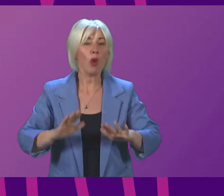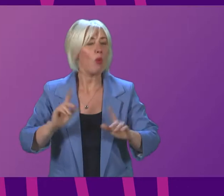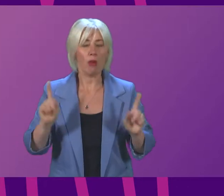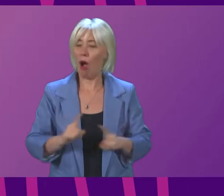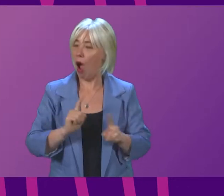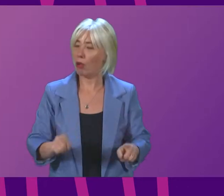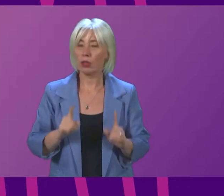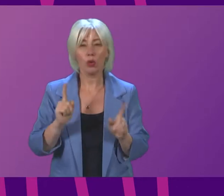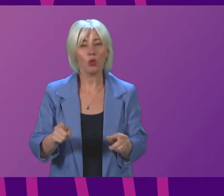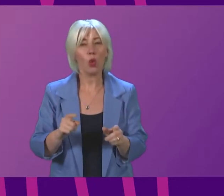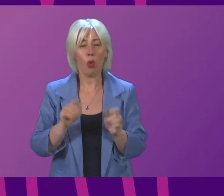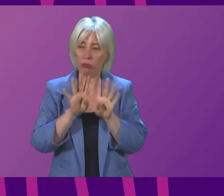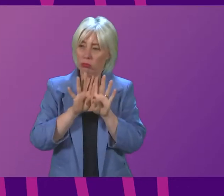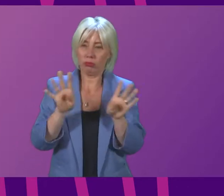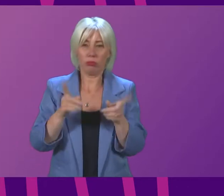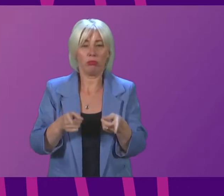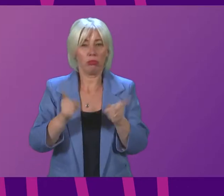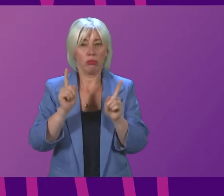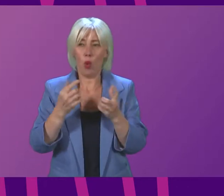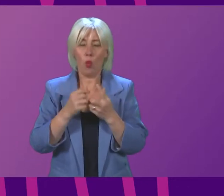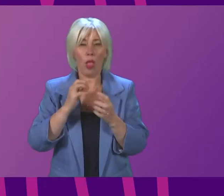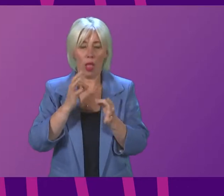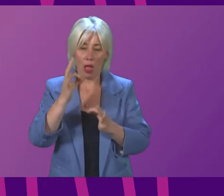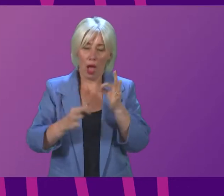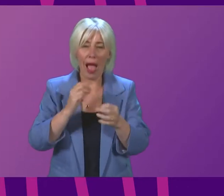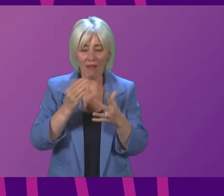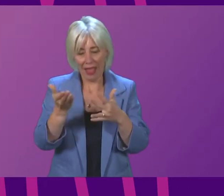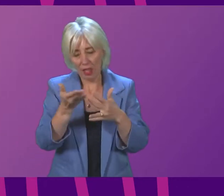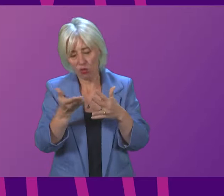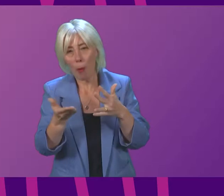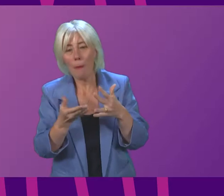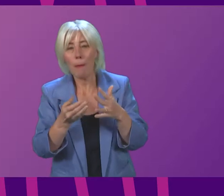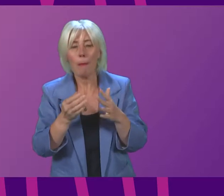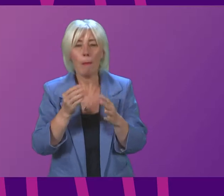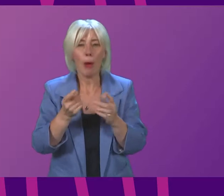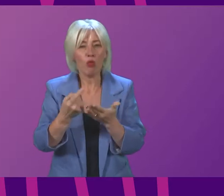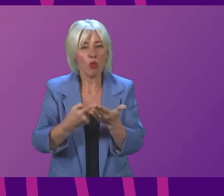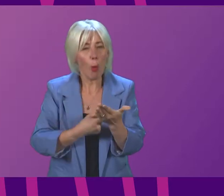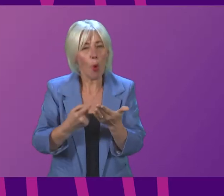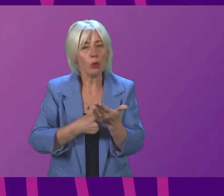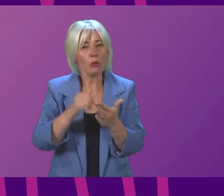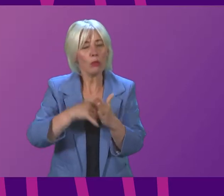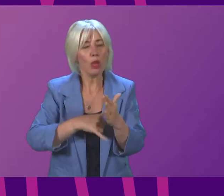secretary explain whether the inquiry will provide interim reports to inform scrutiny and how it will examine the on-going response to omicron?